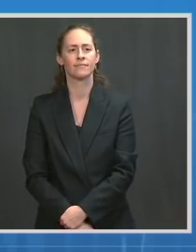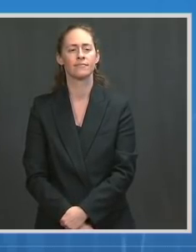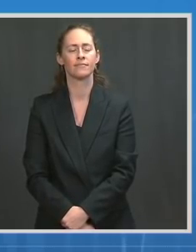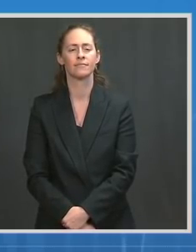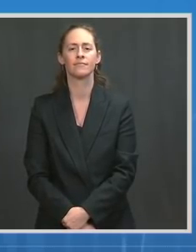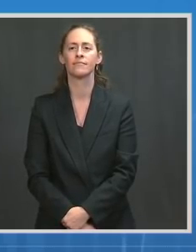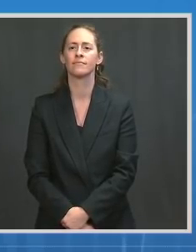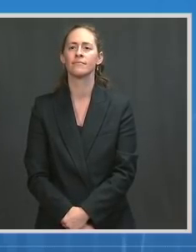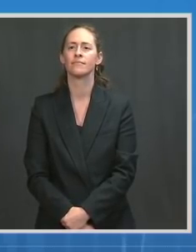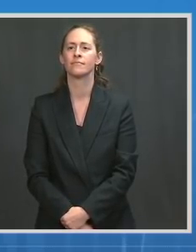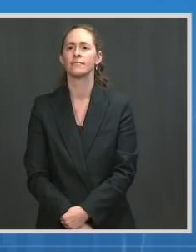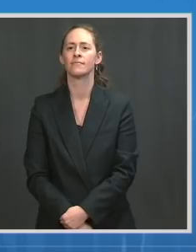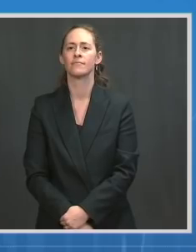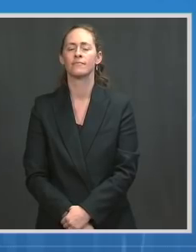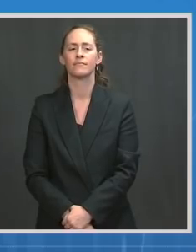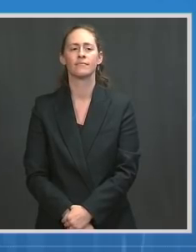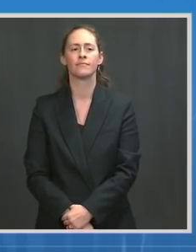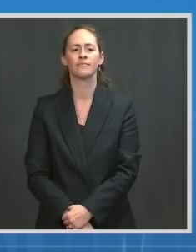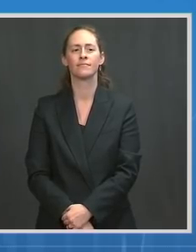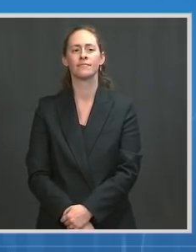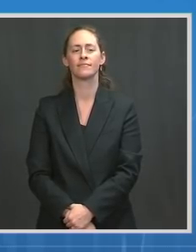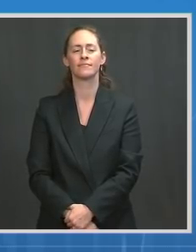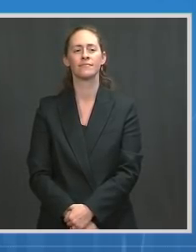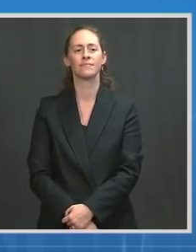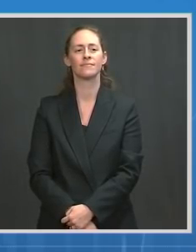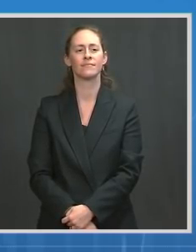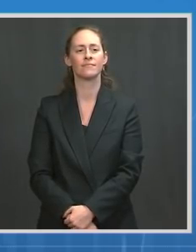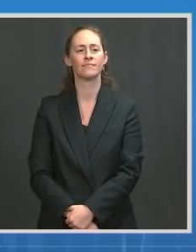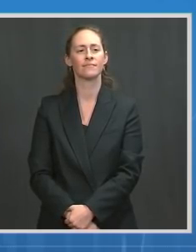to people who are not fully vaccinated right now?